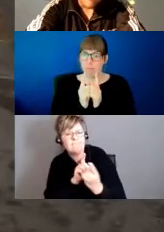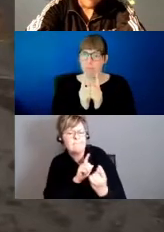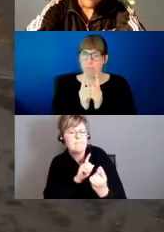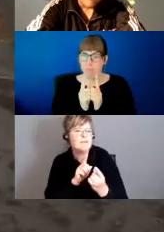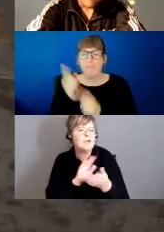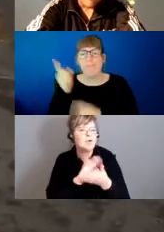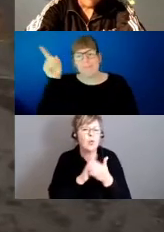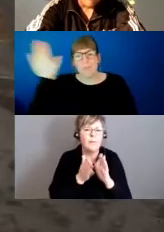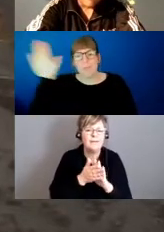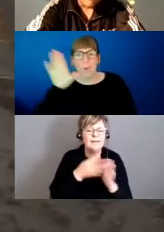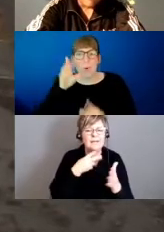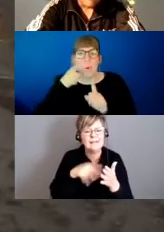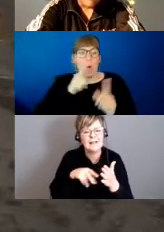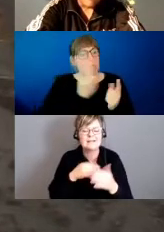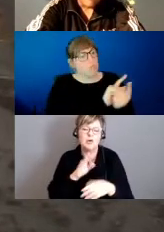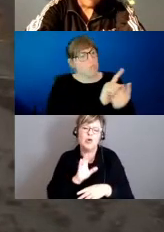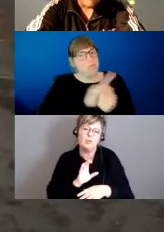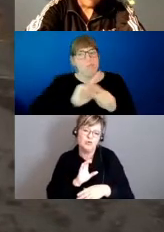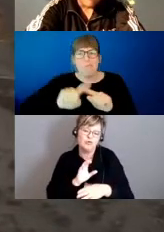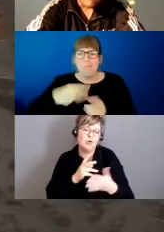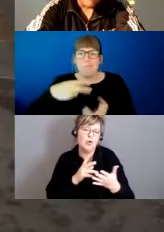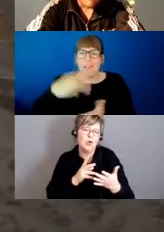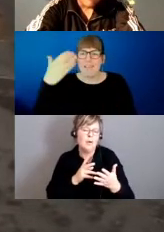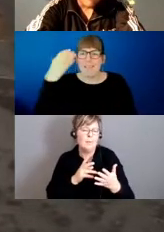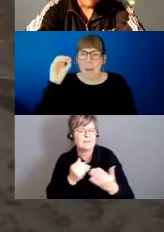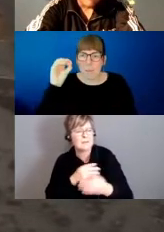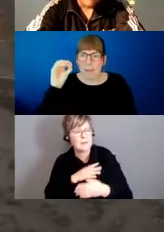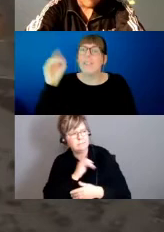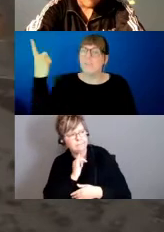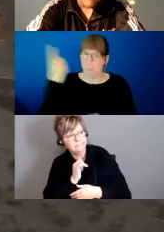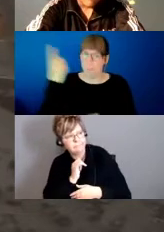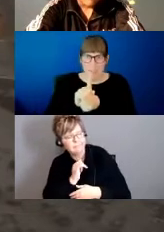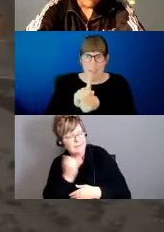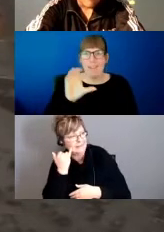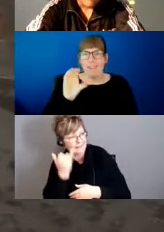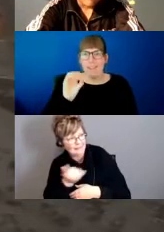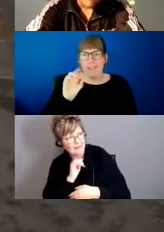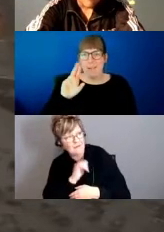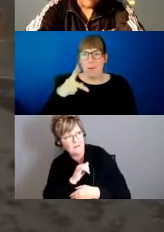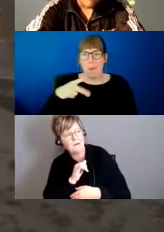DANCE COMPANIES. ONE OF THEM WAS CORPUSCULE DANSE. SO SHE WANTED TO CREATE SOMETHING SIMILAR